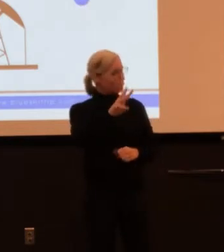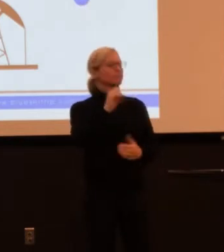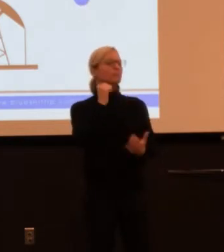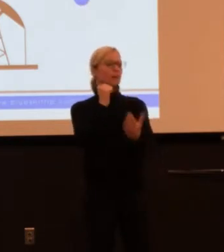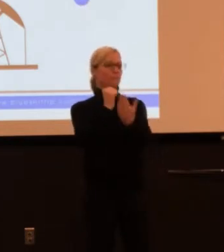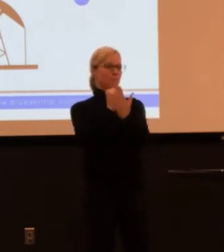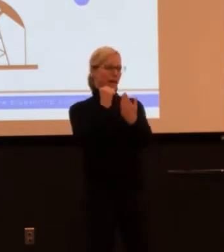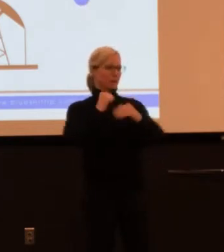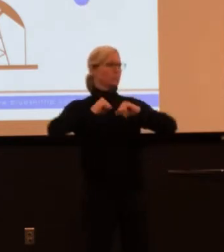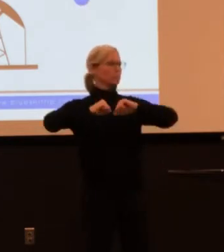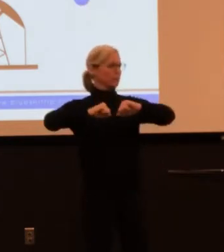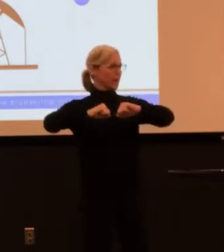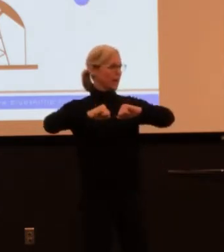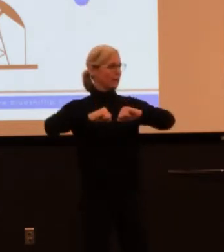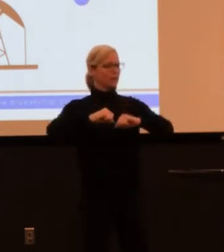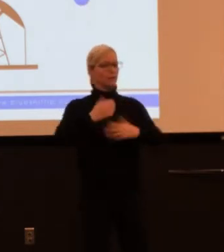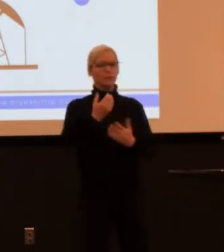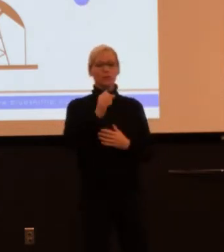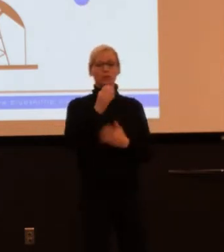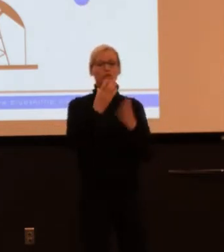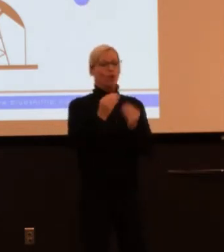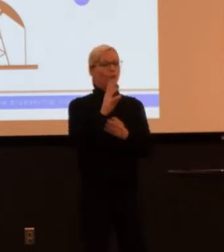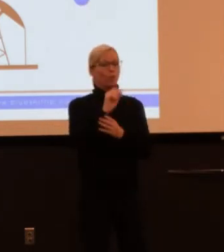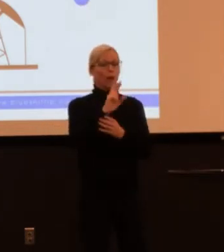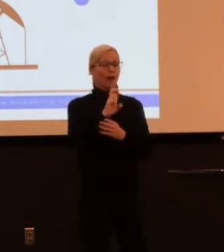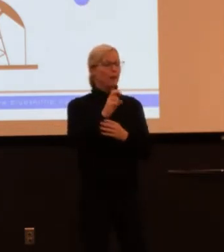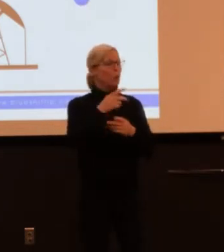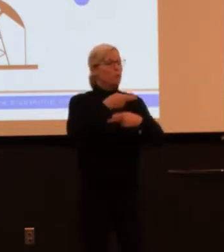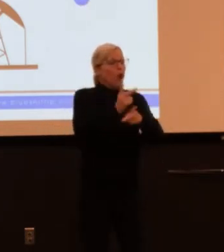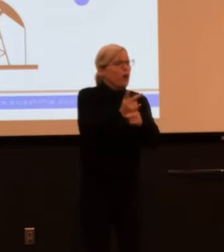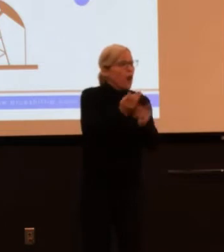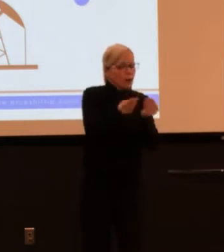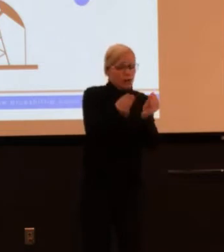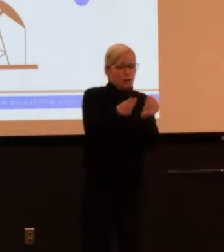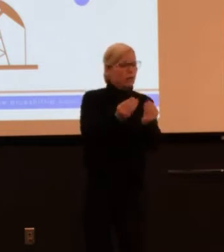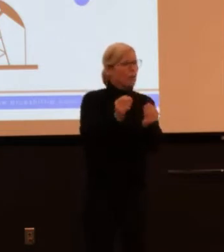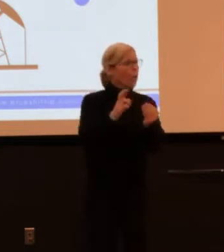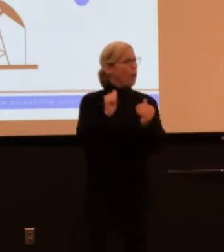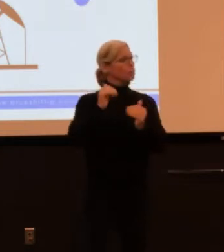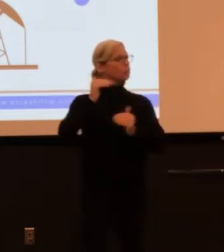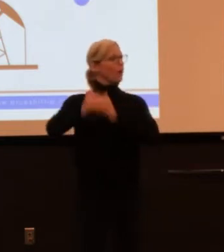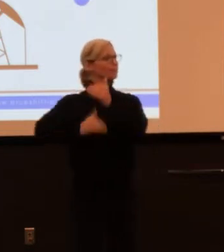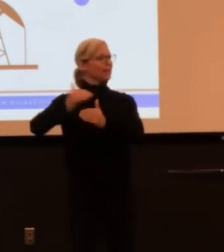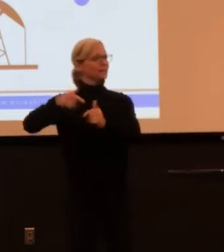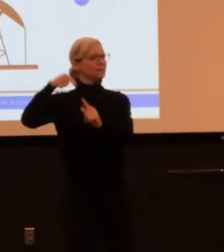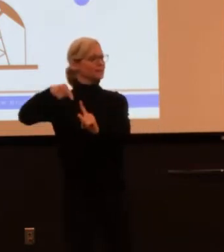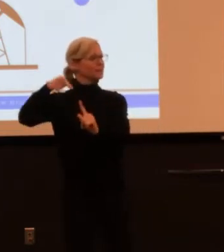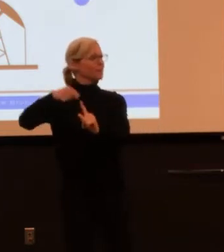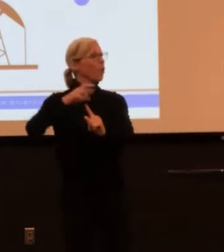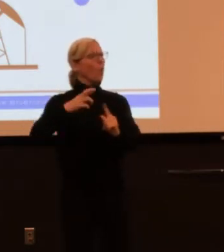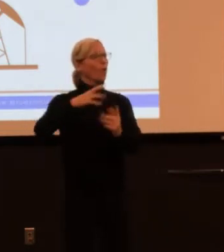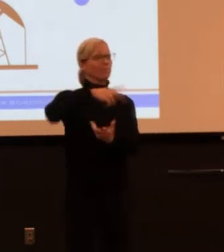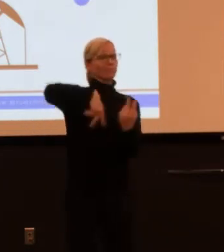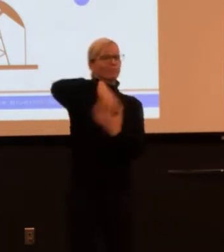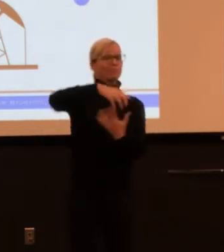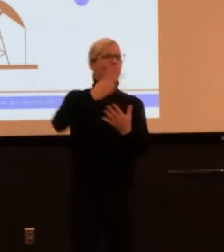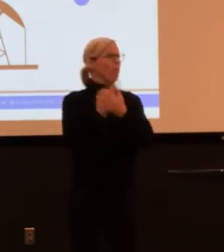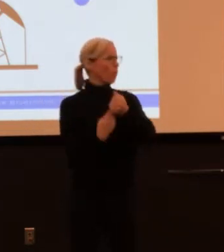of as something like a process or a product or a mixture of the two. Very often there are innovative aspects of software